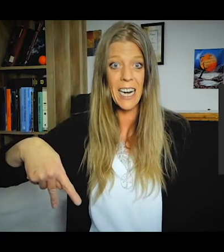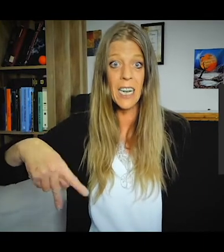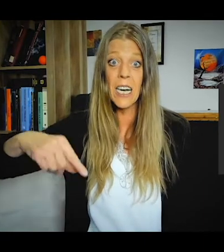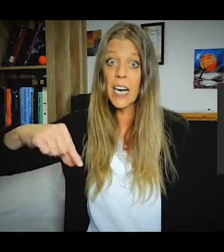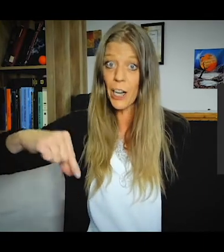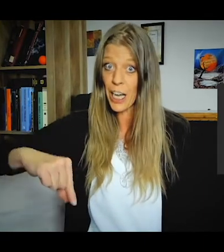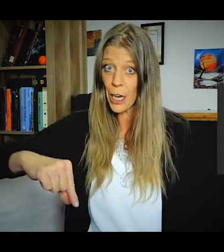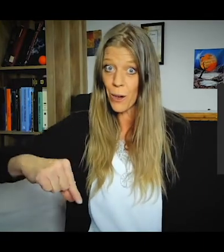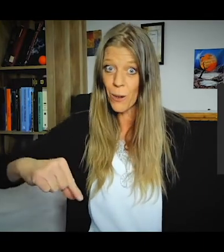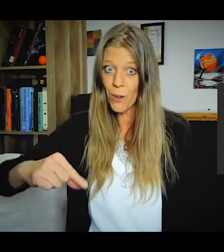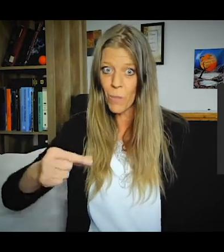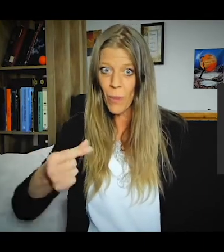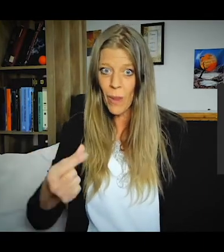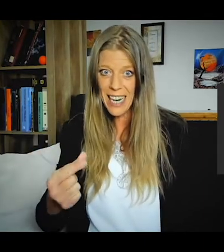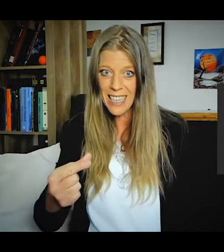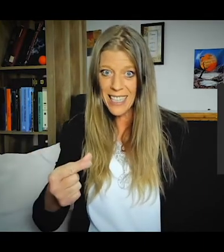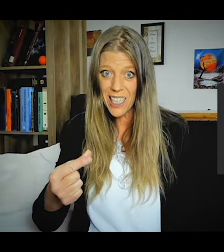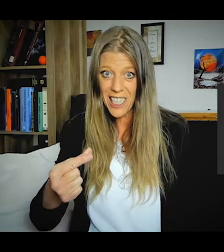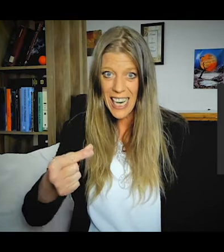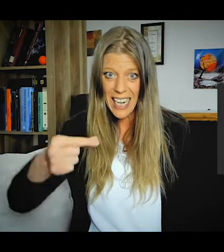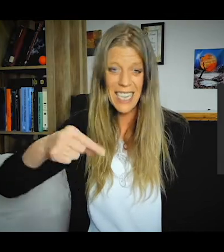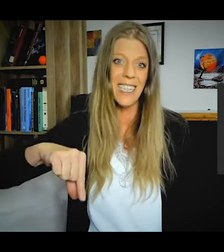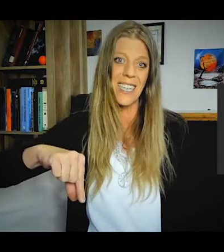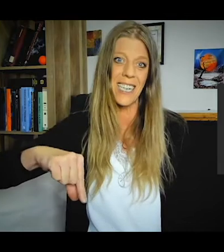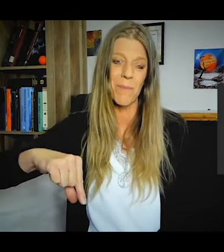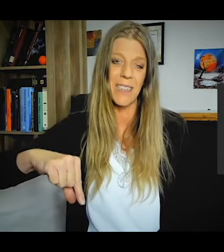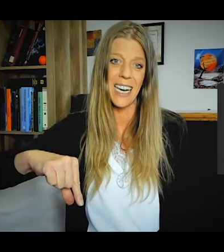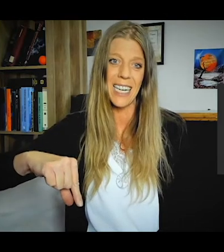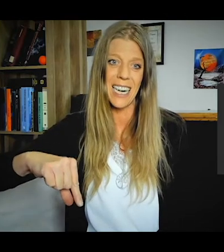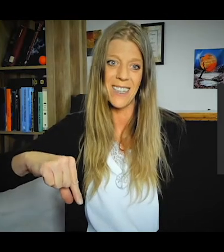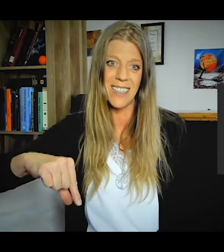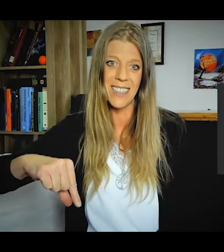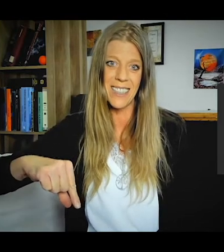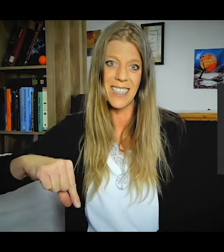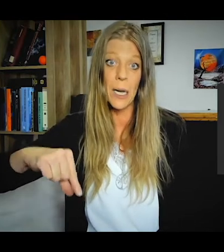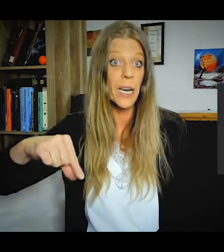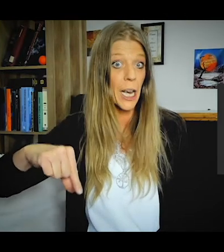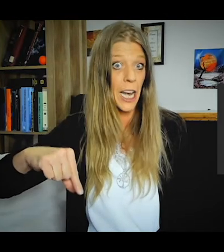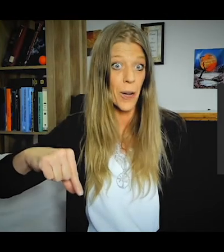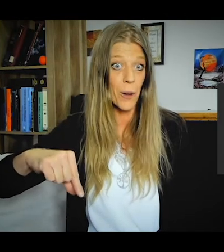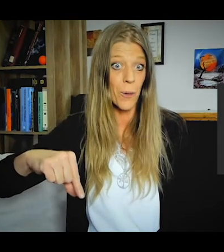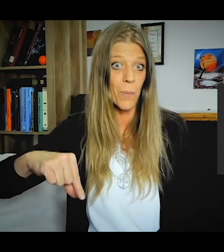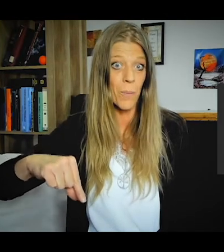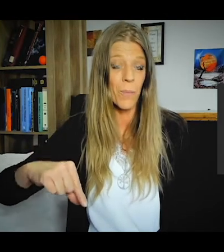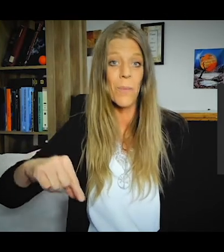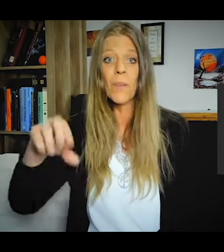Q is a G turned upside down. - Q -